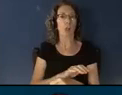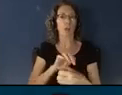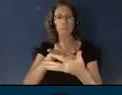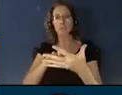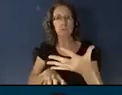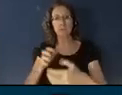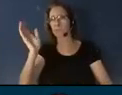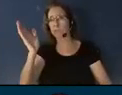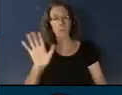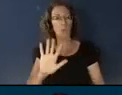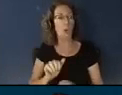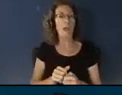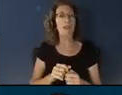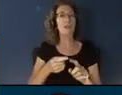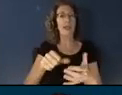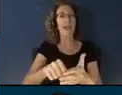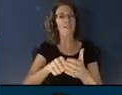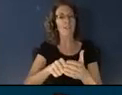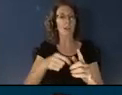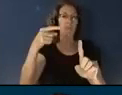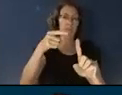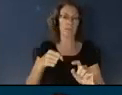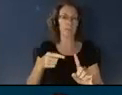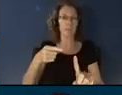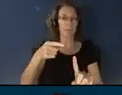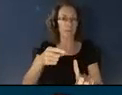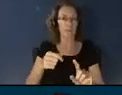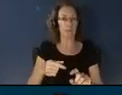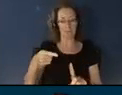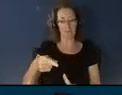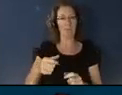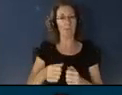information that you're presenting remember that. Slideshow is just something that you're using